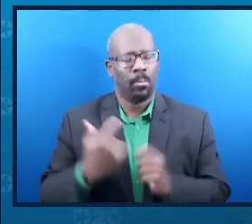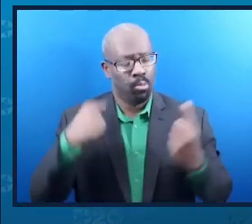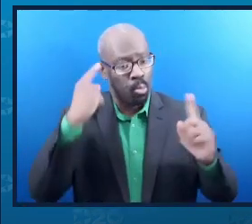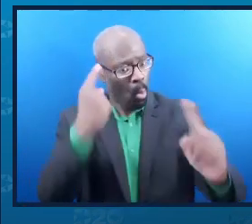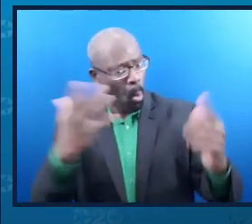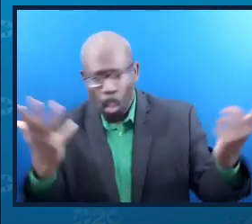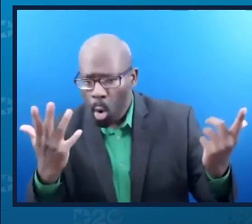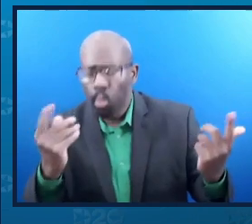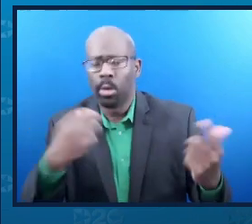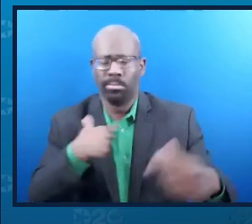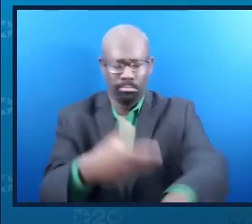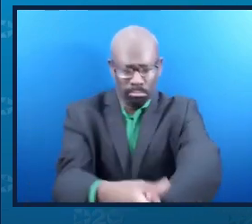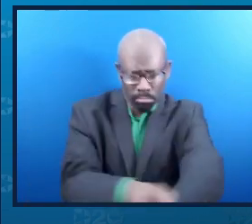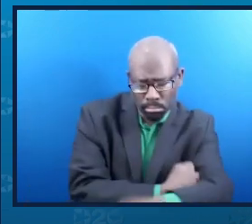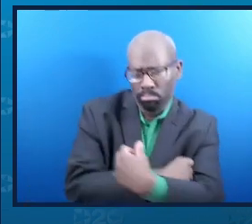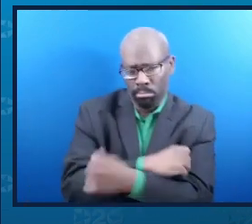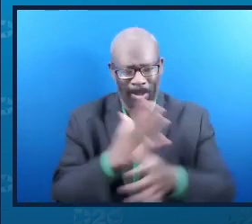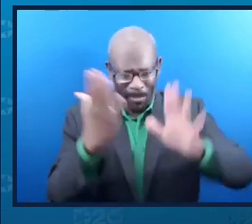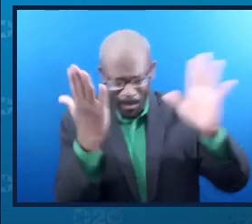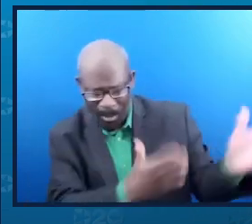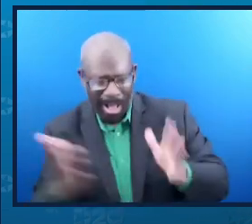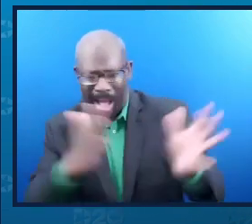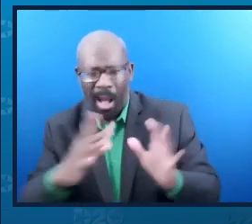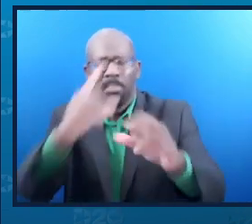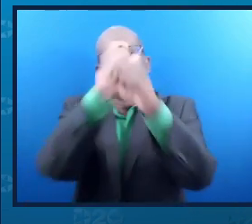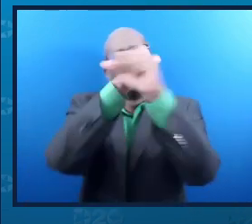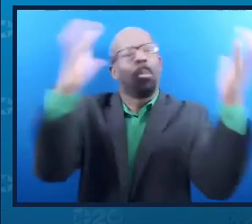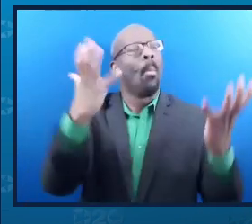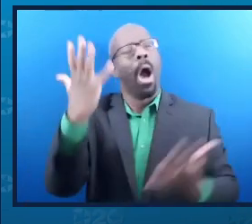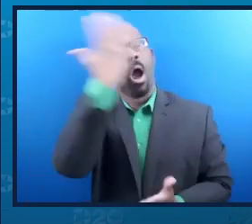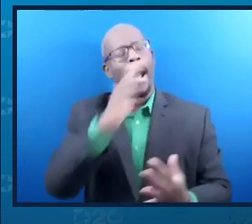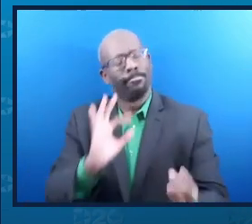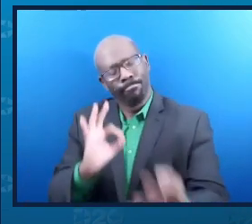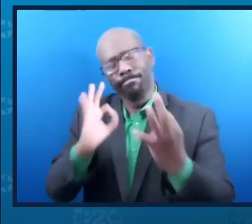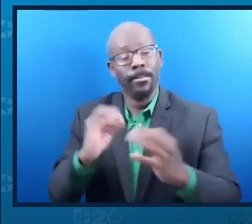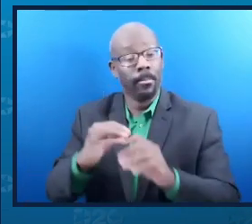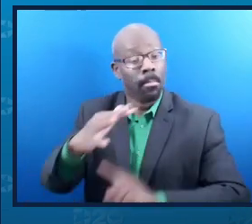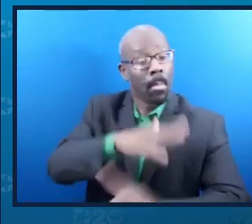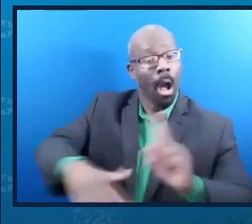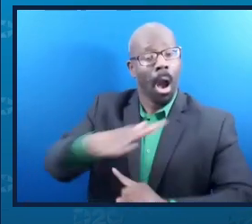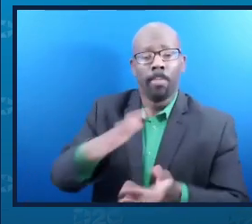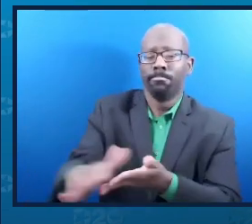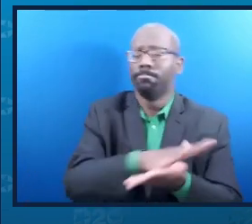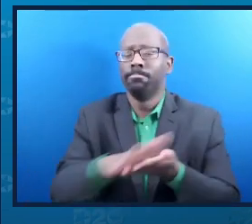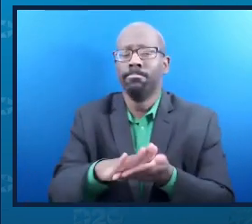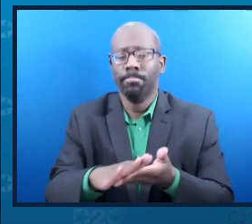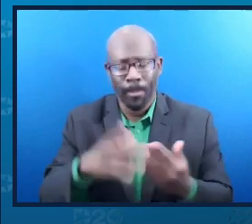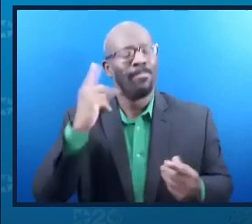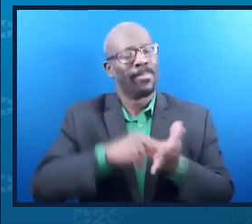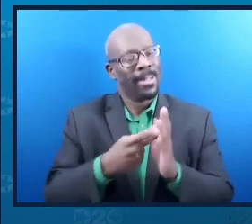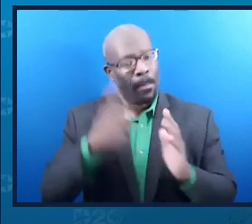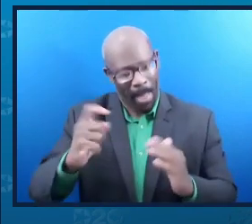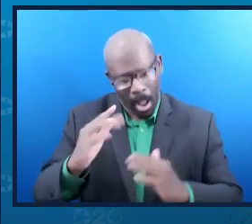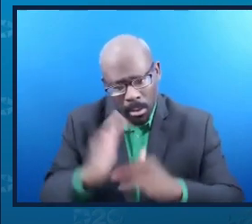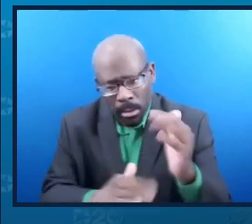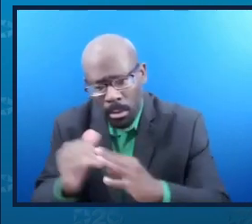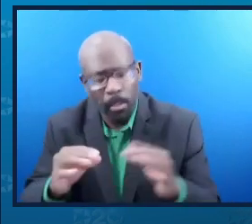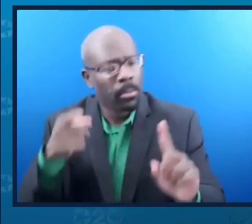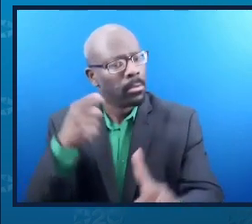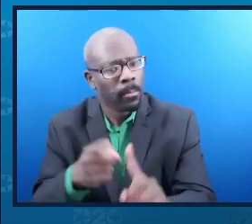WE'RE LAYING A ROAD MAP FOR A